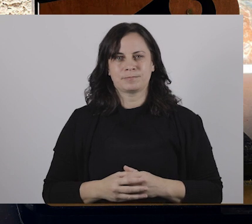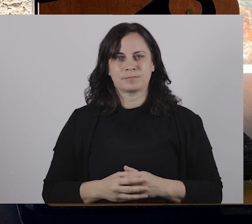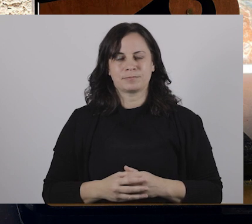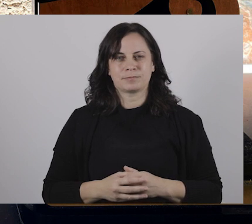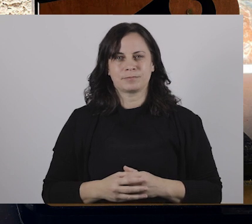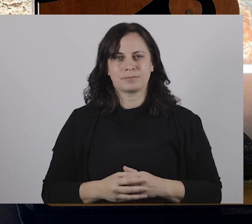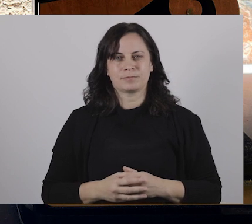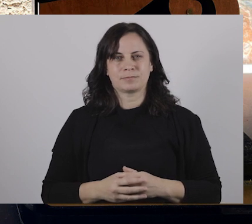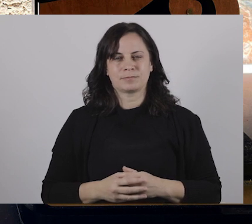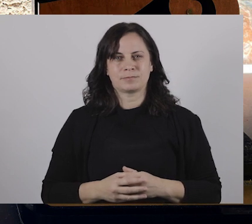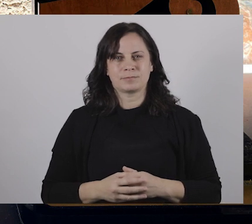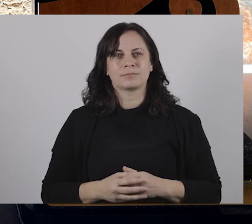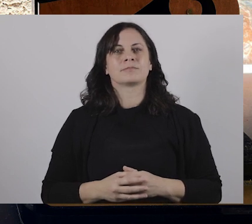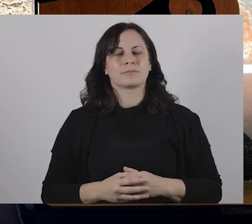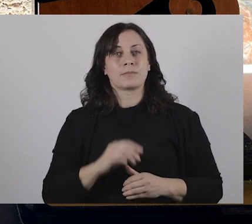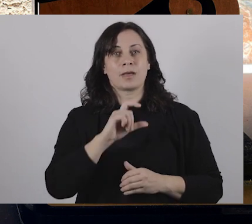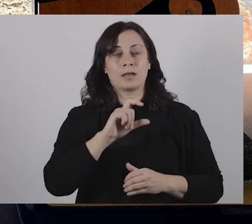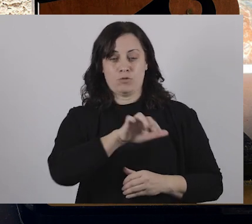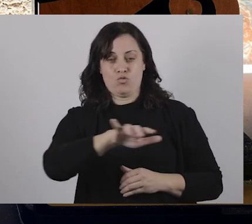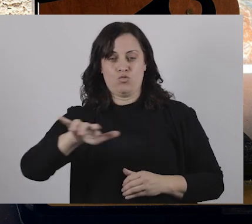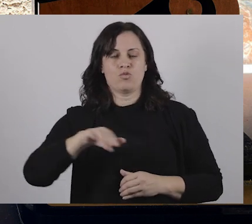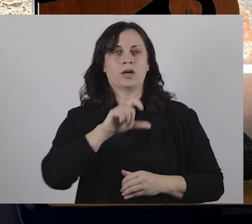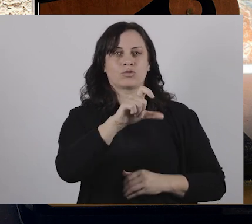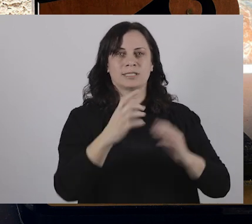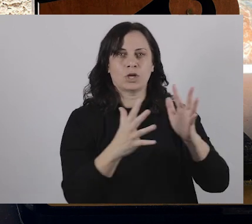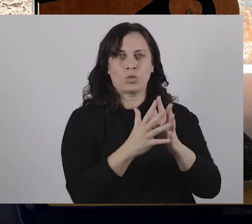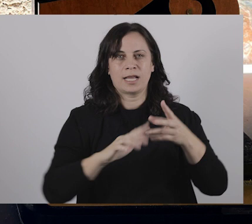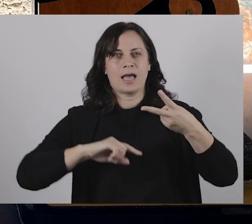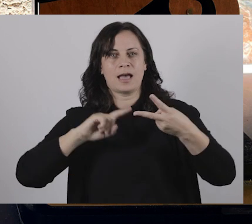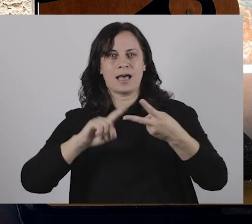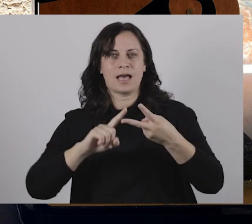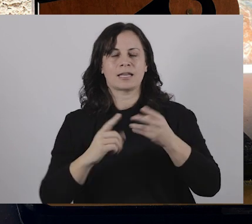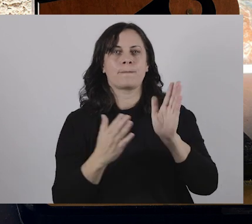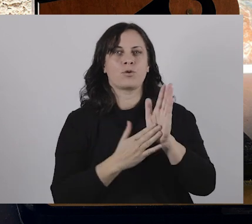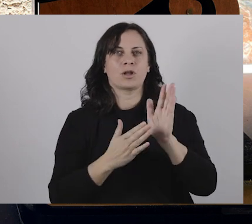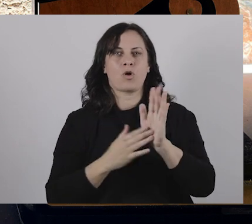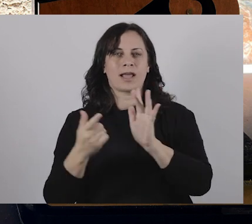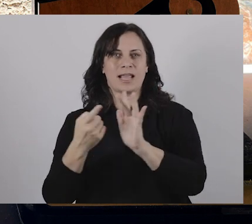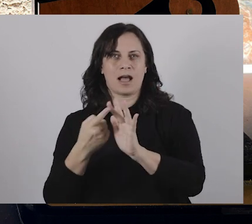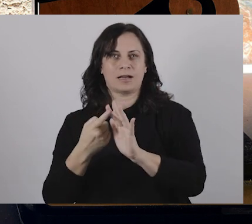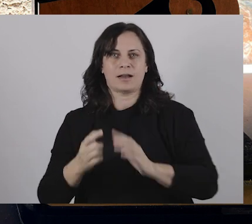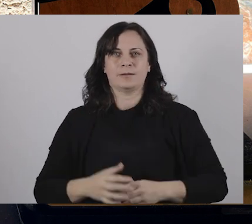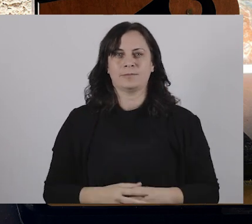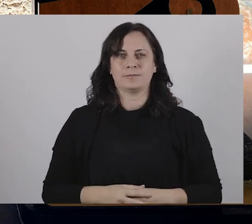This year's winners are Christina Wirihana and Muriwai Ihakara.